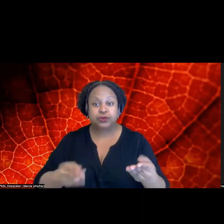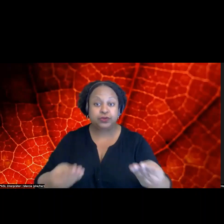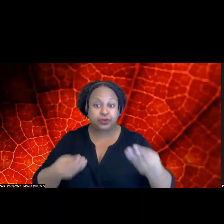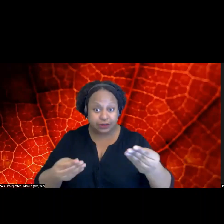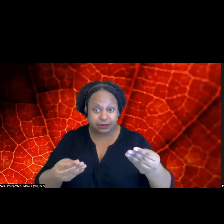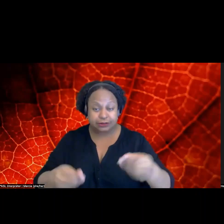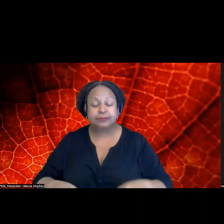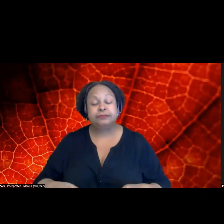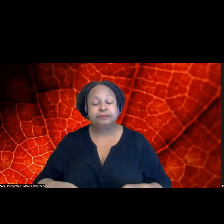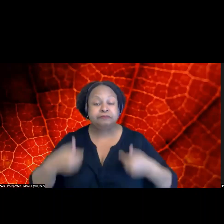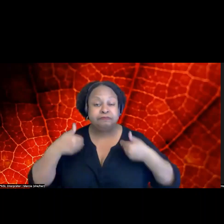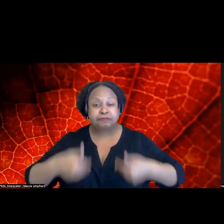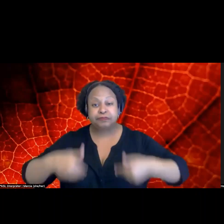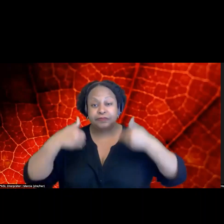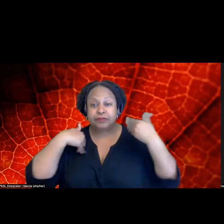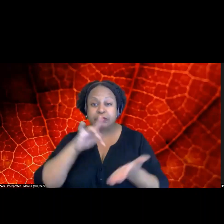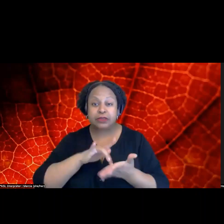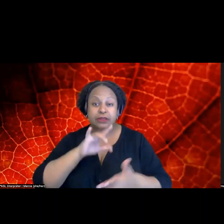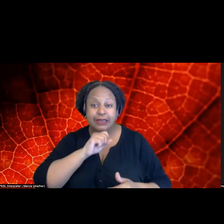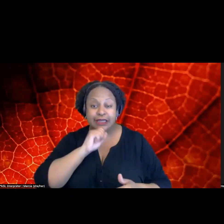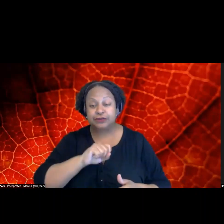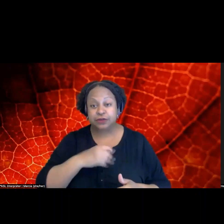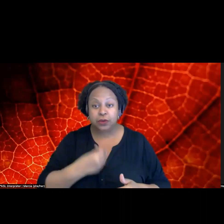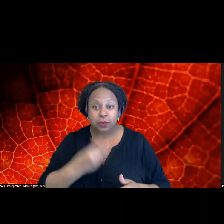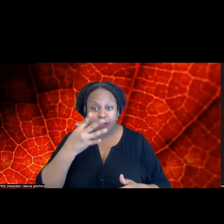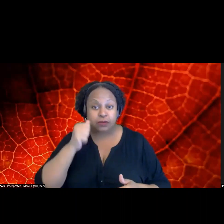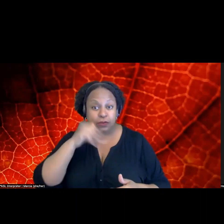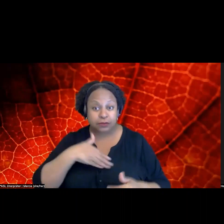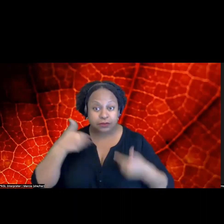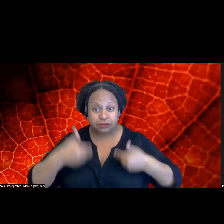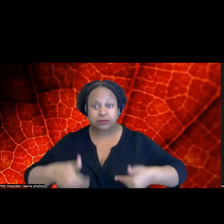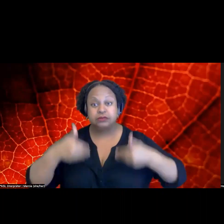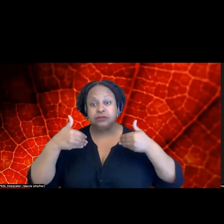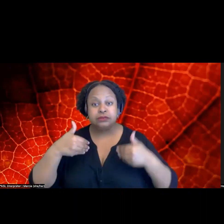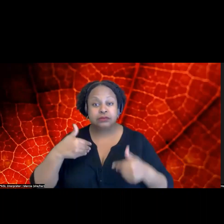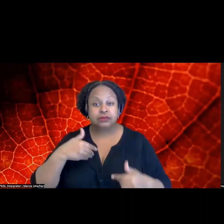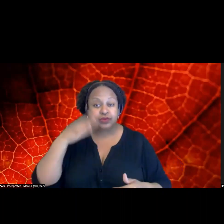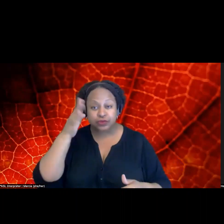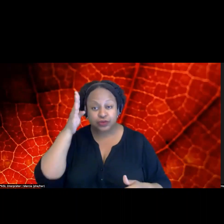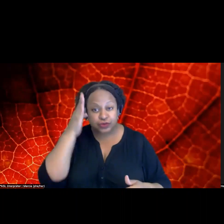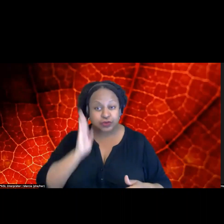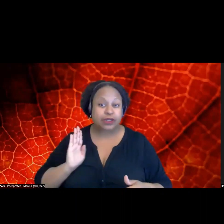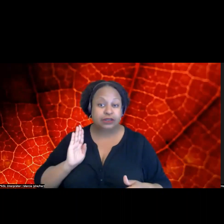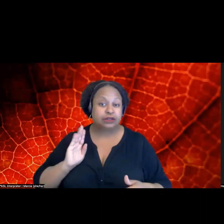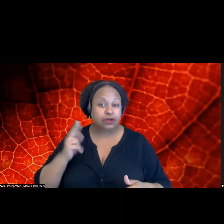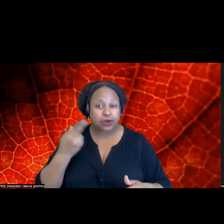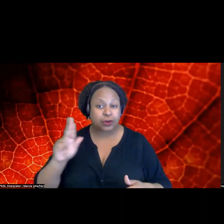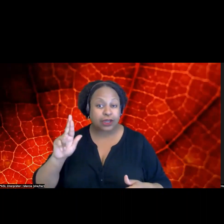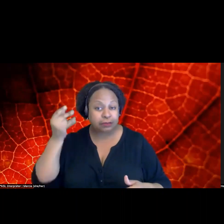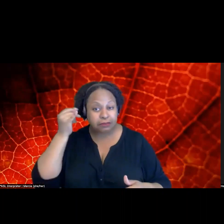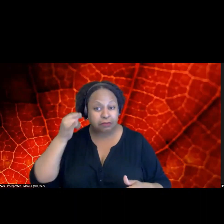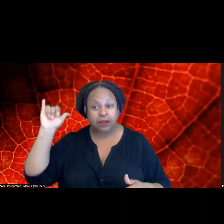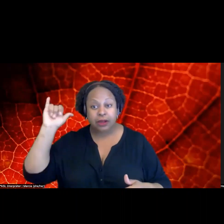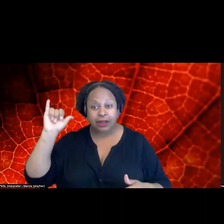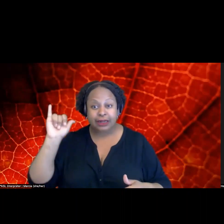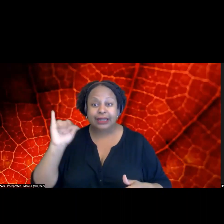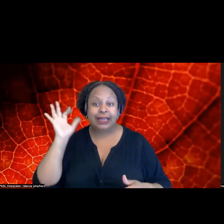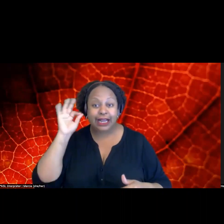I am a middle aged white woman with straight, gray blonde hair in a bob with bangs.